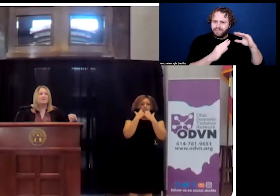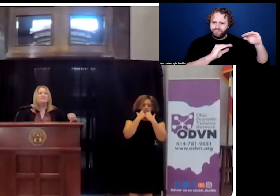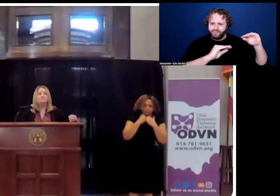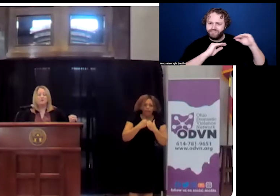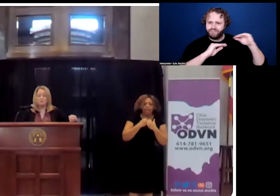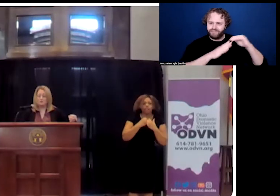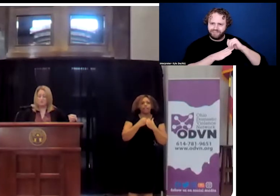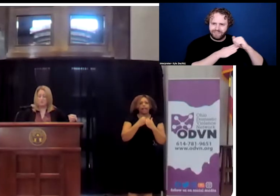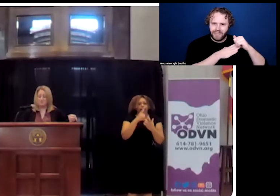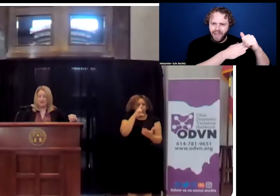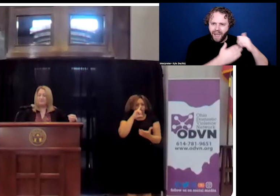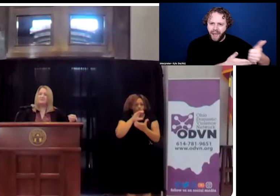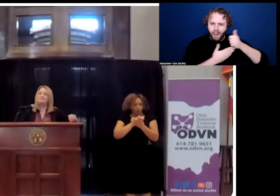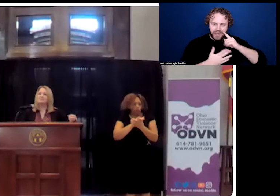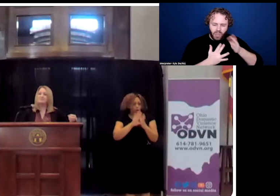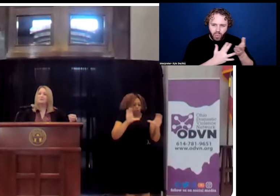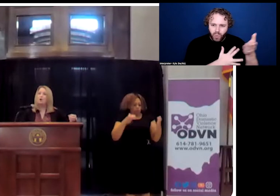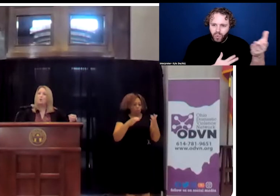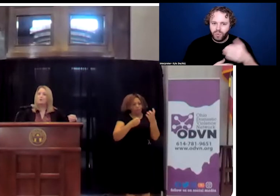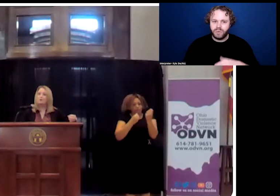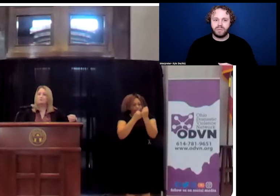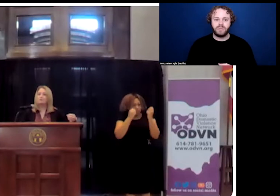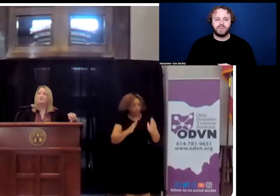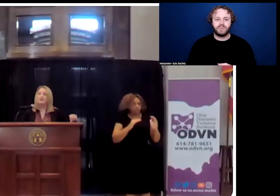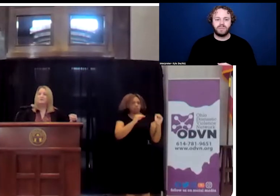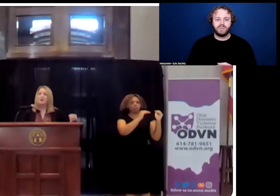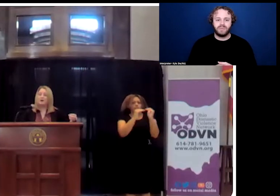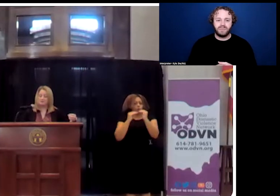and devoted group of advocates, coworkers and boss.